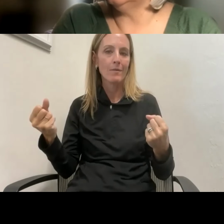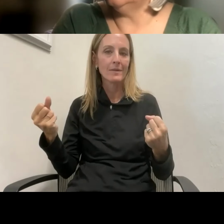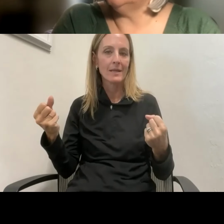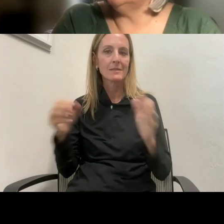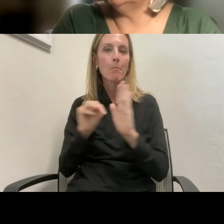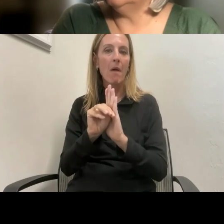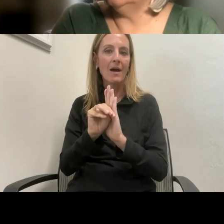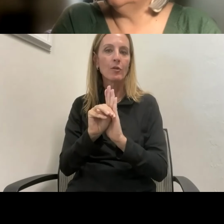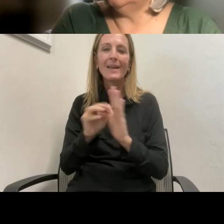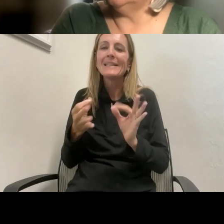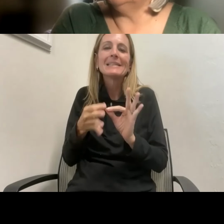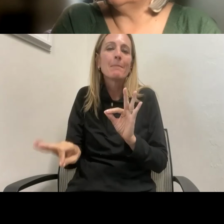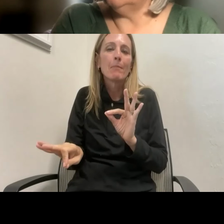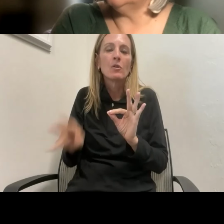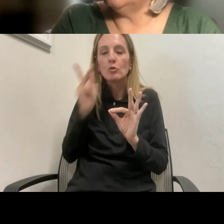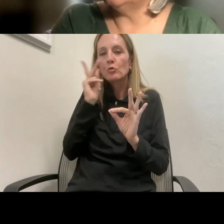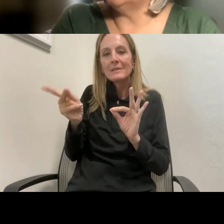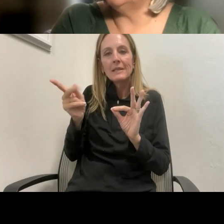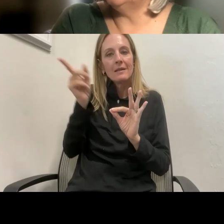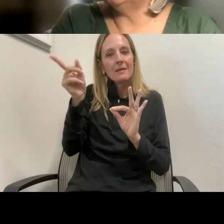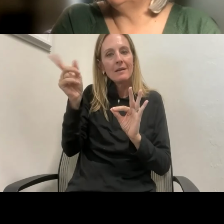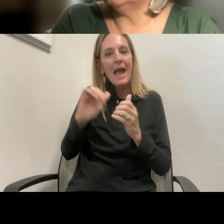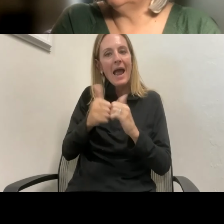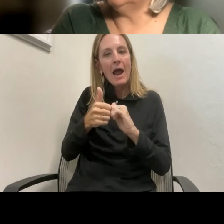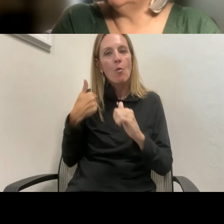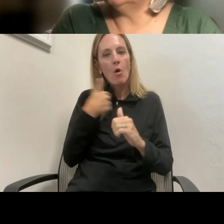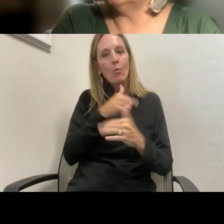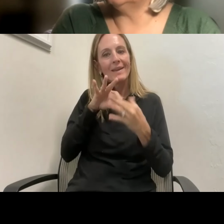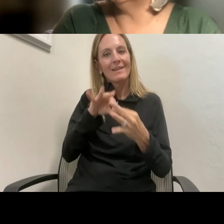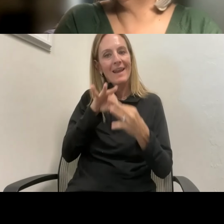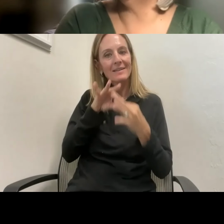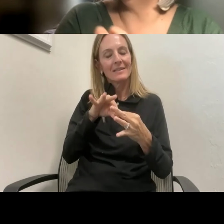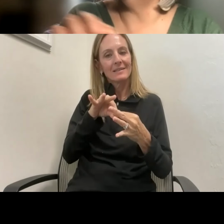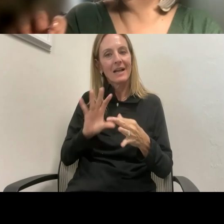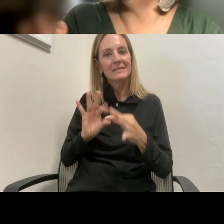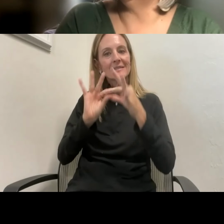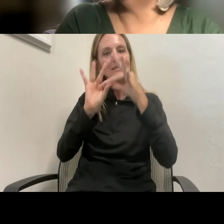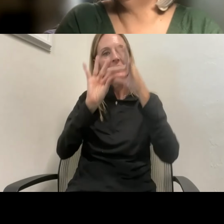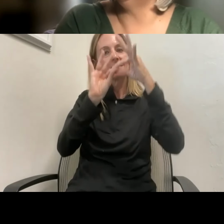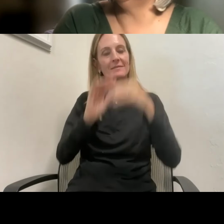how how we're all connected. And so services in the village and community